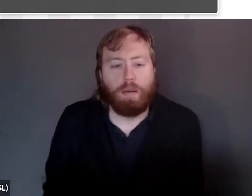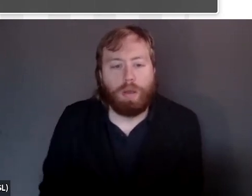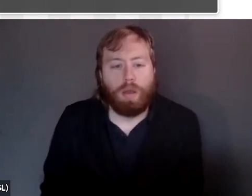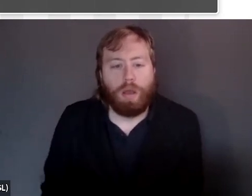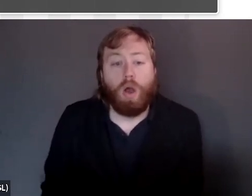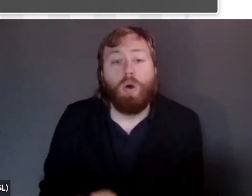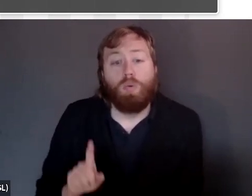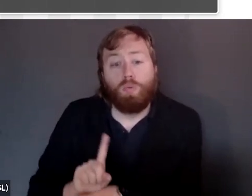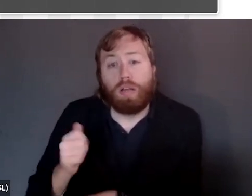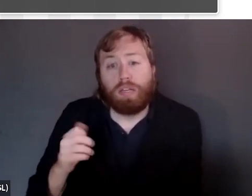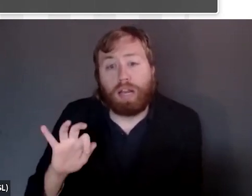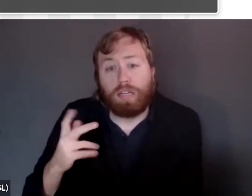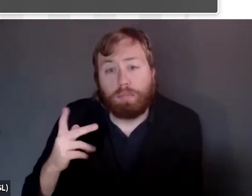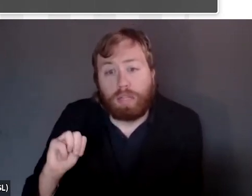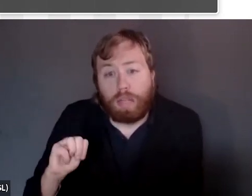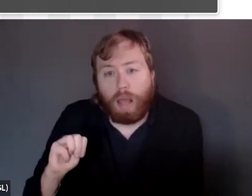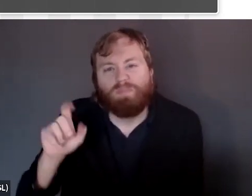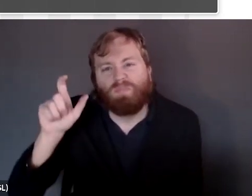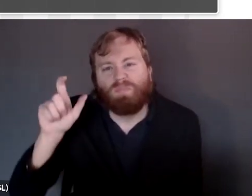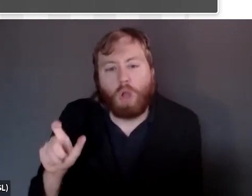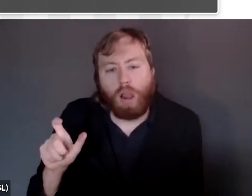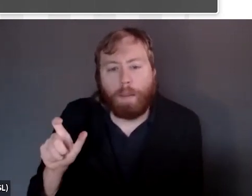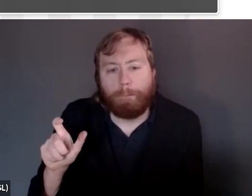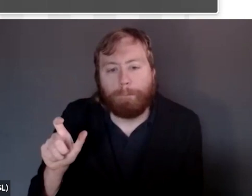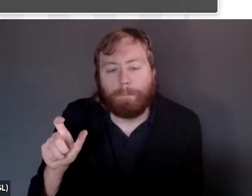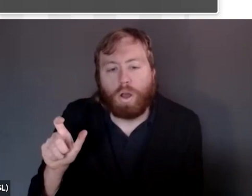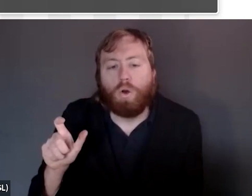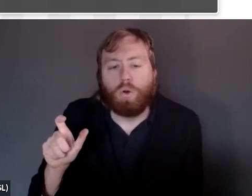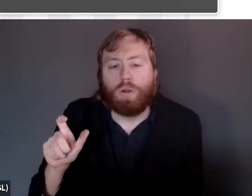What it's doing is it's reading the column header first,